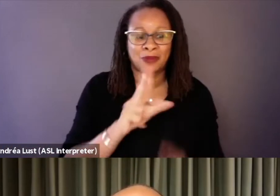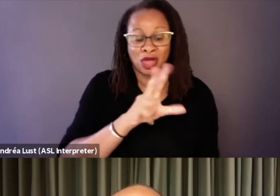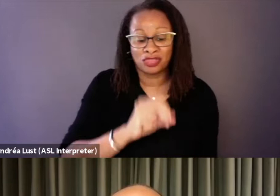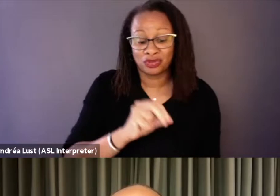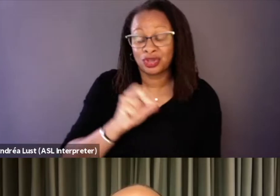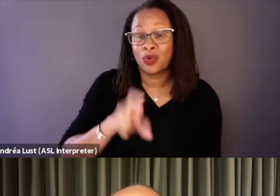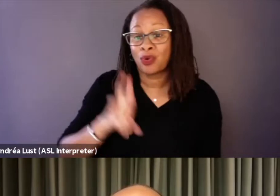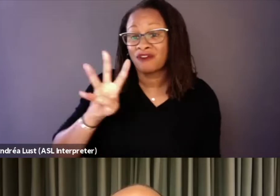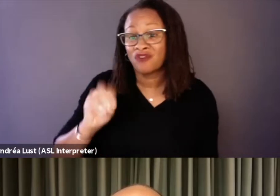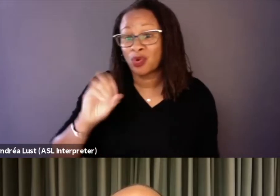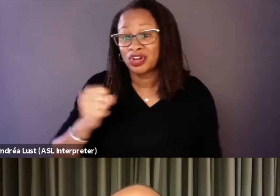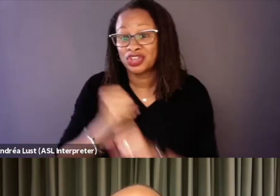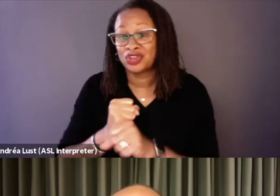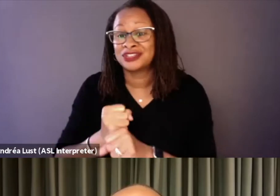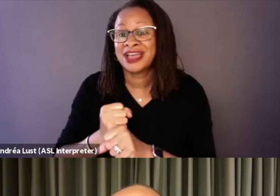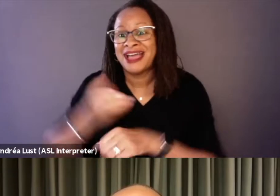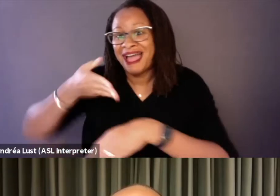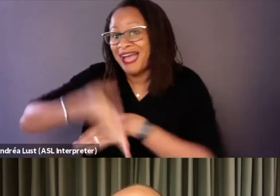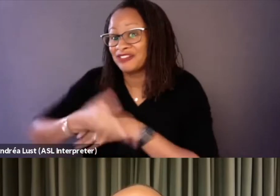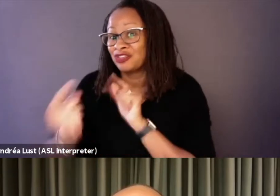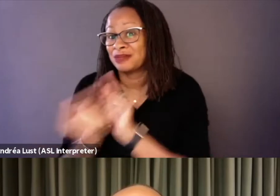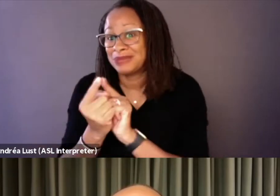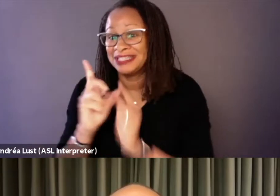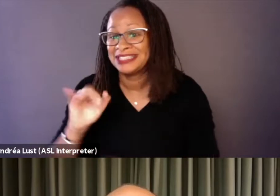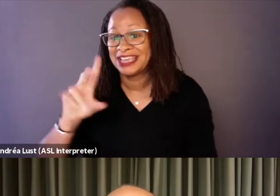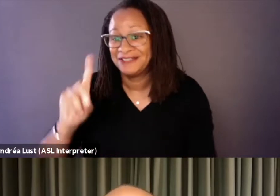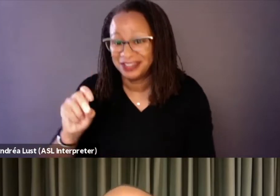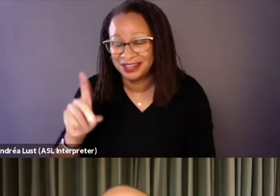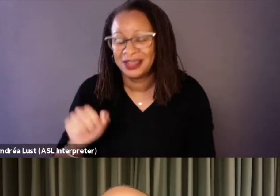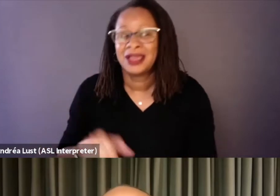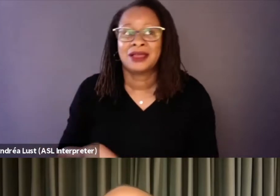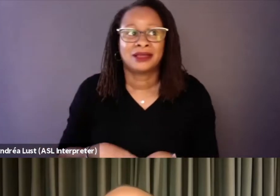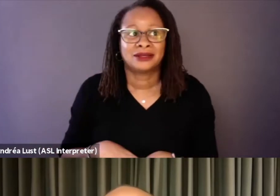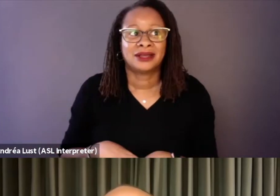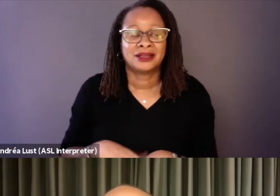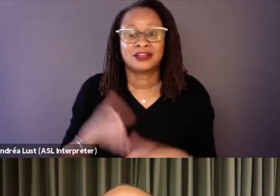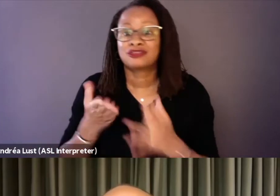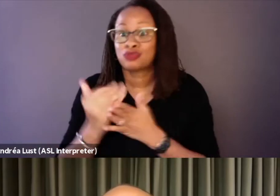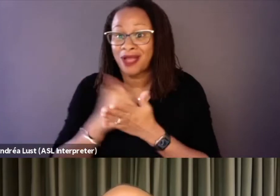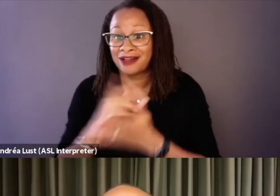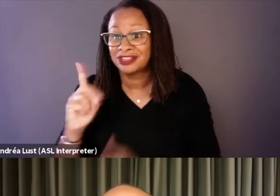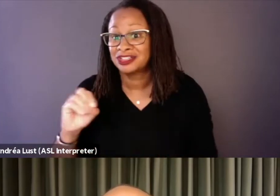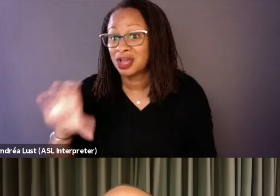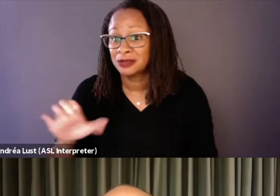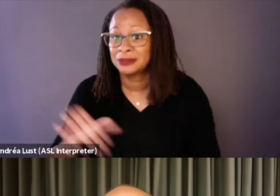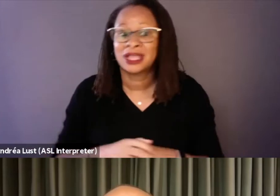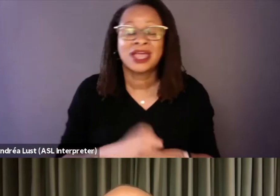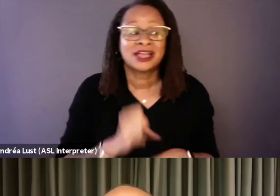throughout the documentary, I thought by keeping their likenesses at the time they knew him and